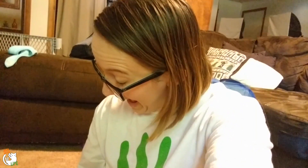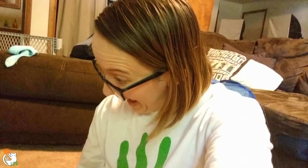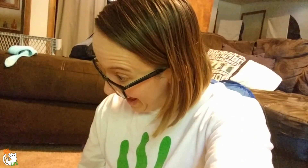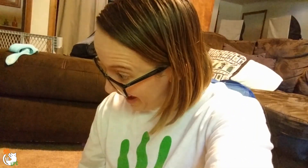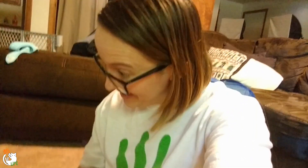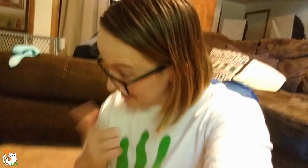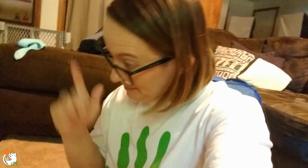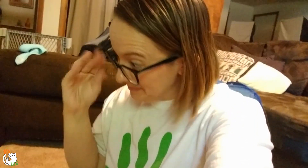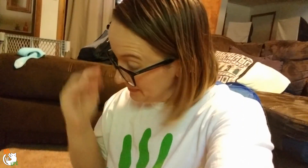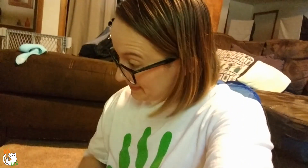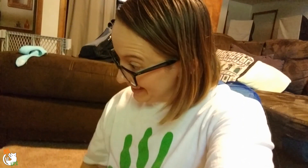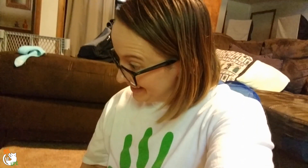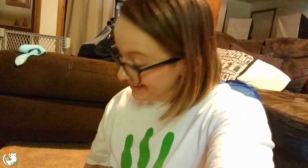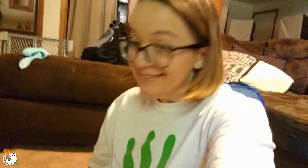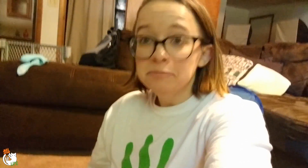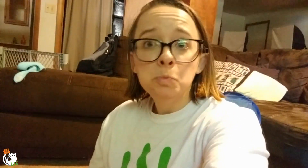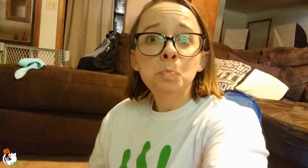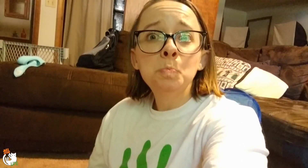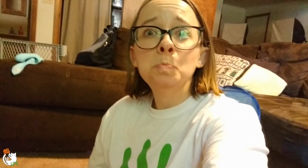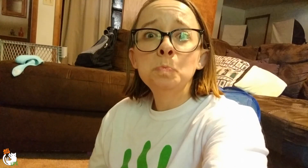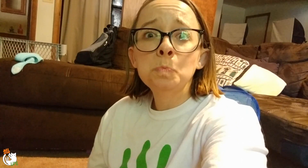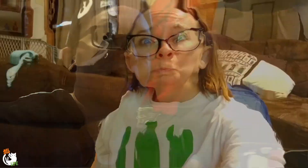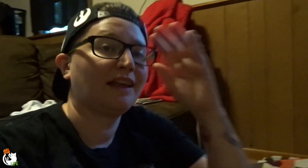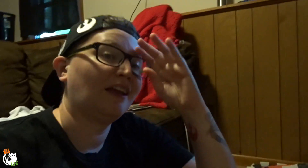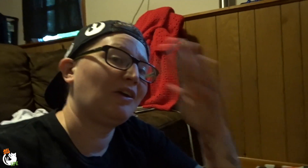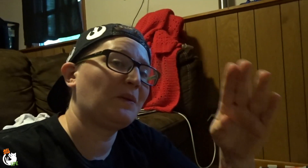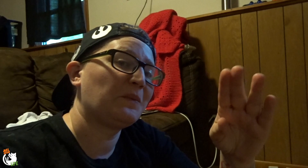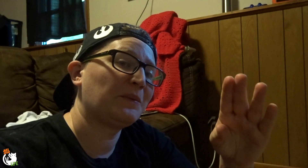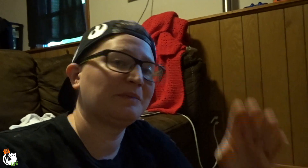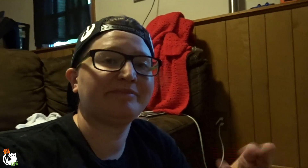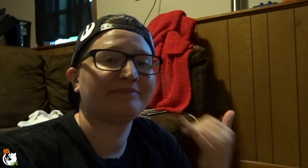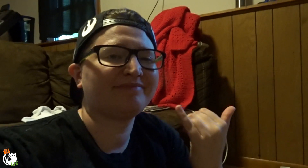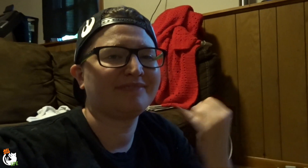Wow, you're such a big boy! Hello!